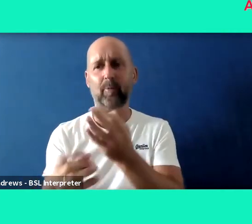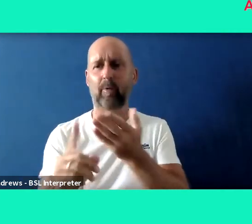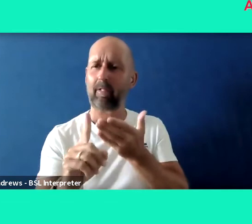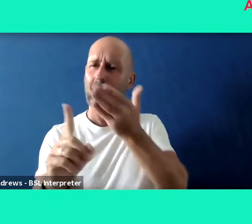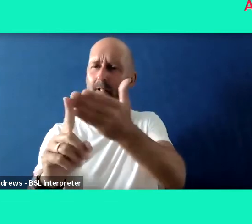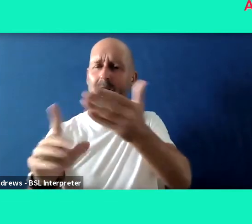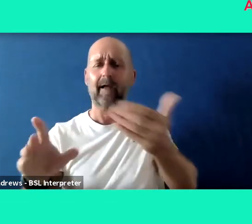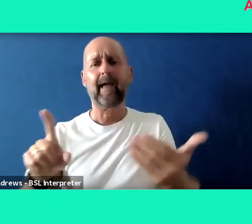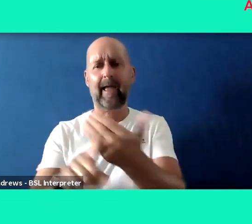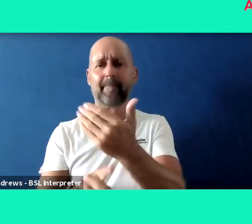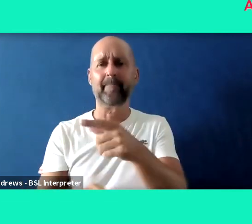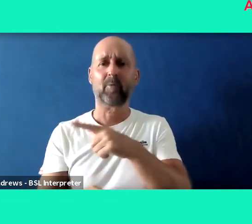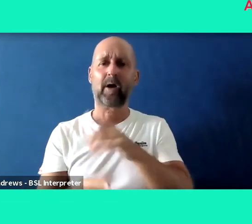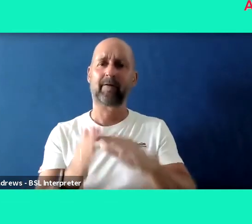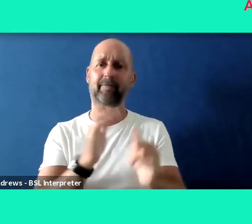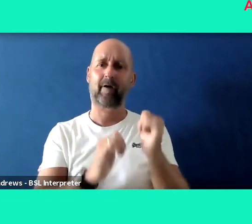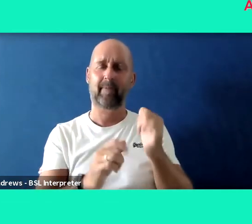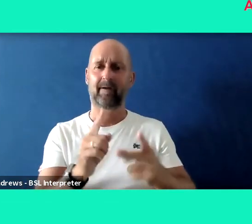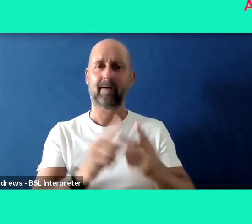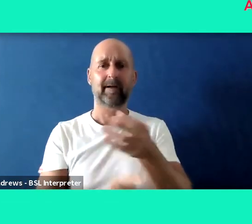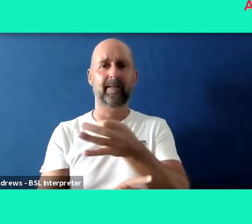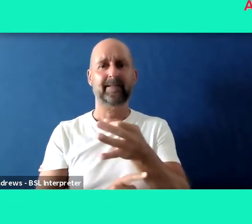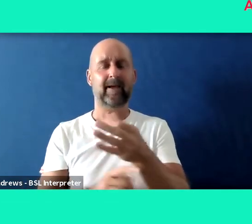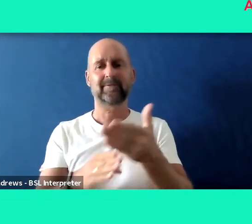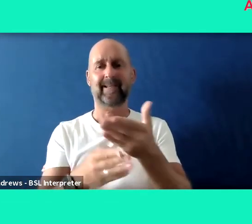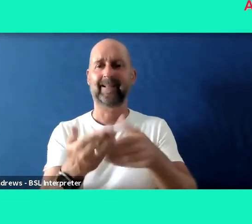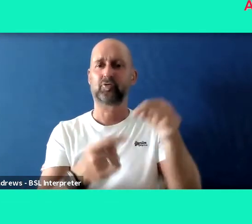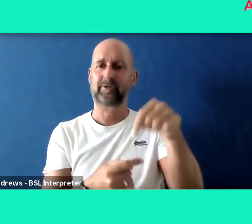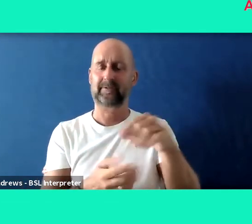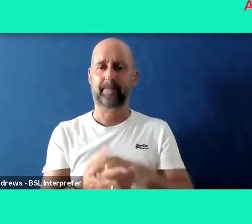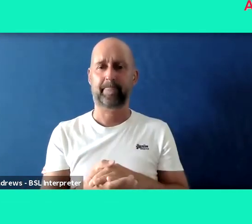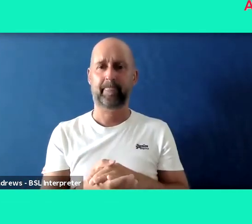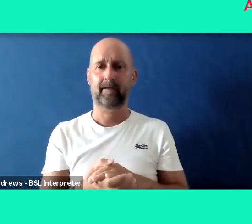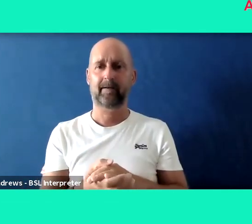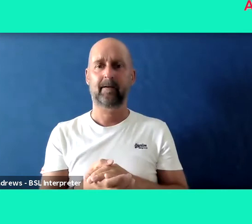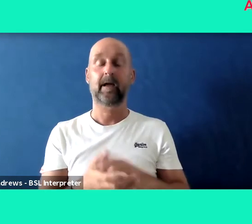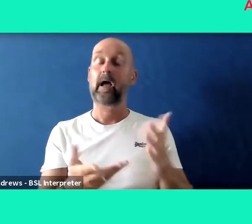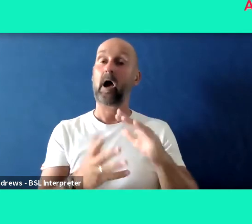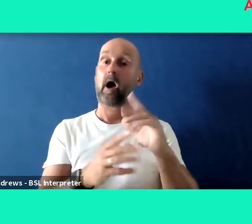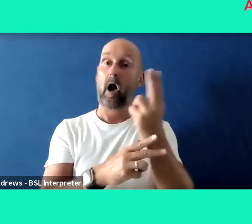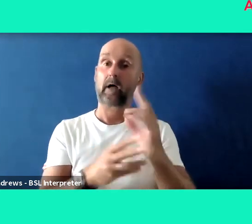especially since the declines in the towns previous industries. The suggestion that arts education funding is cut by 50%